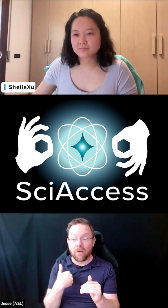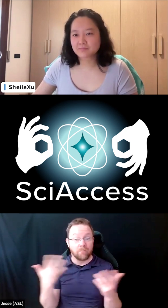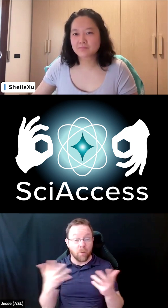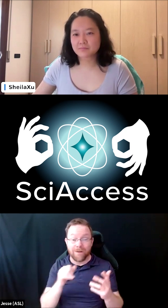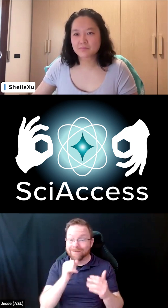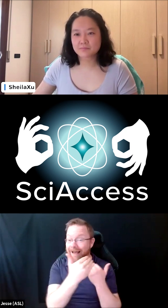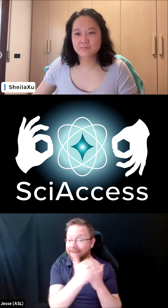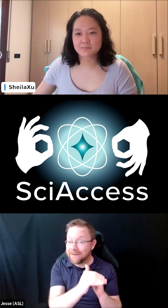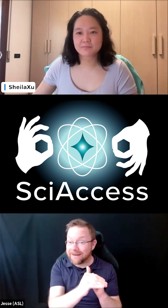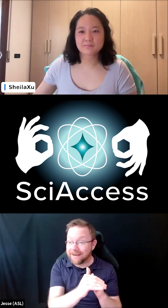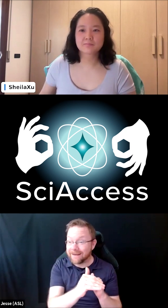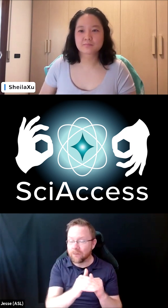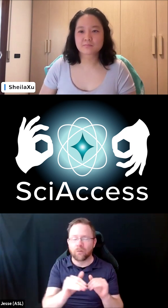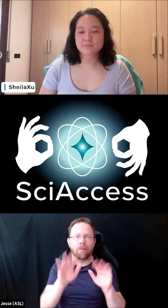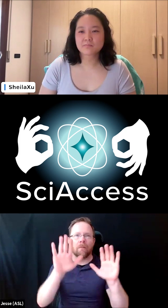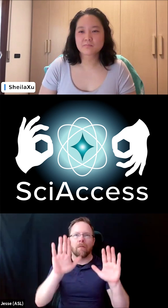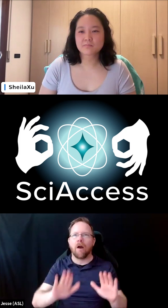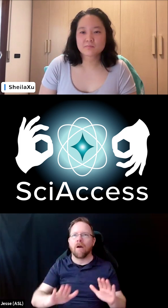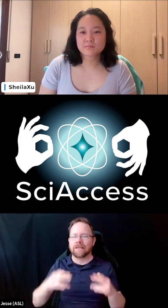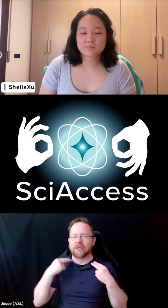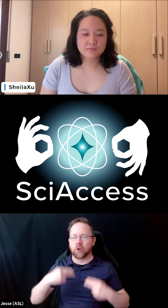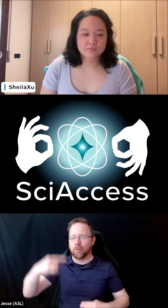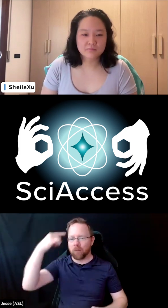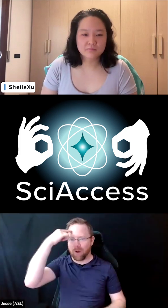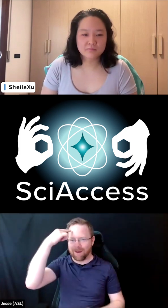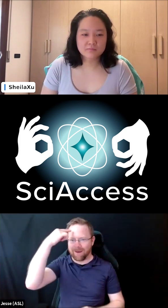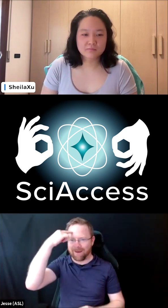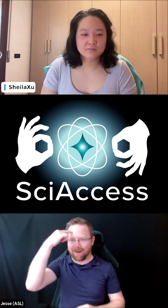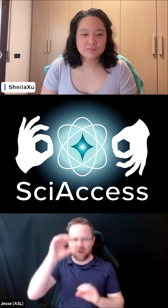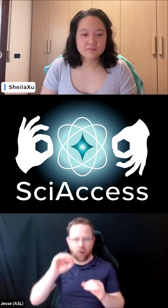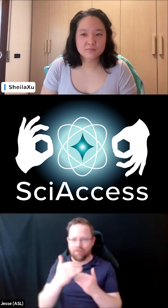There is no substitution for bilingualism.